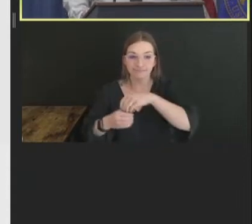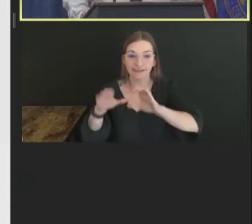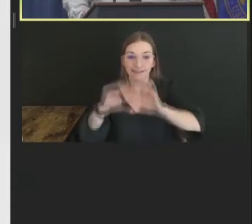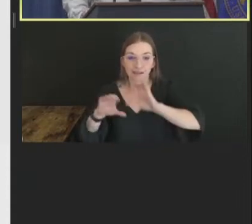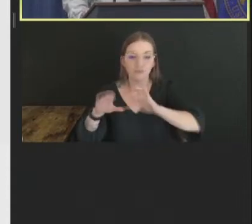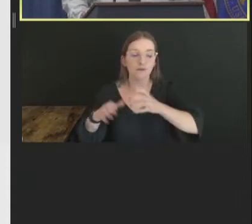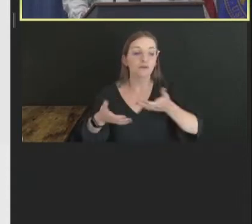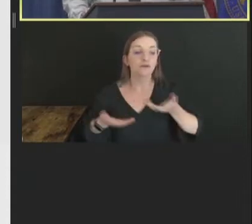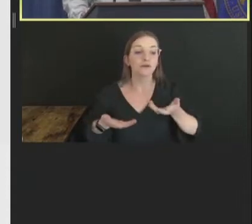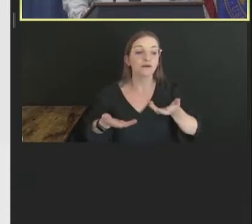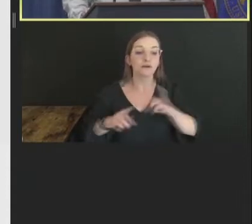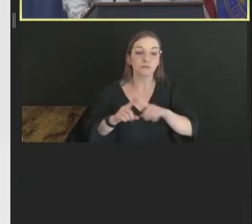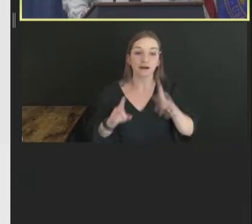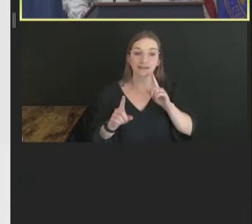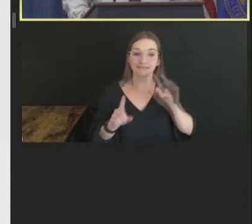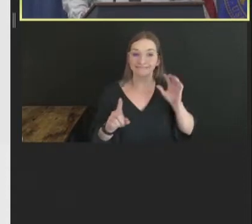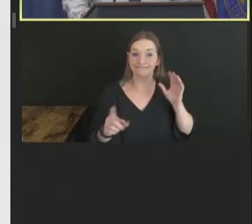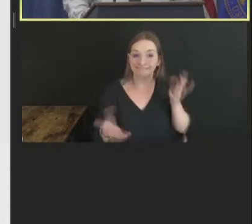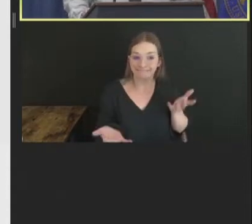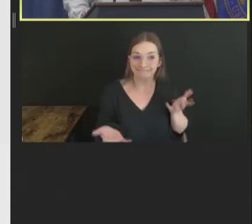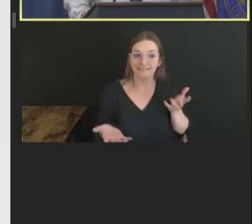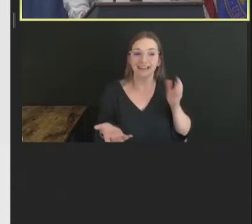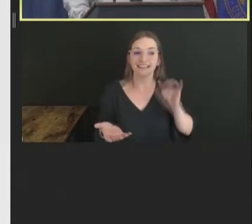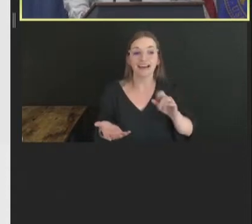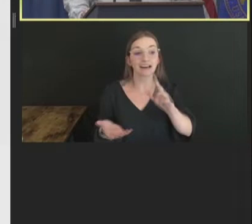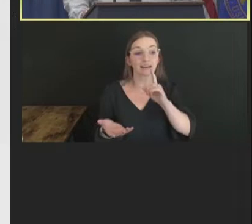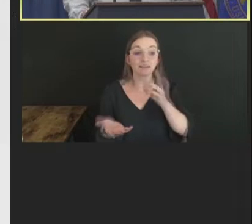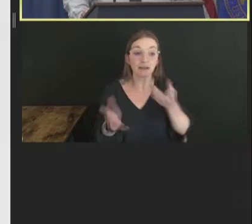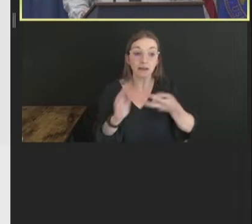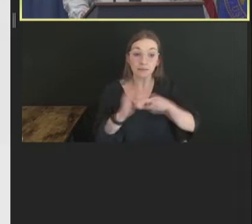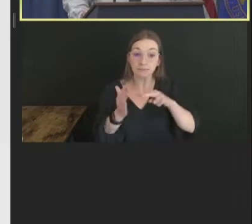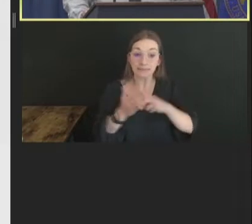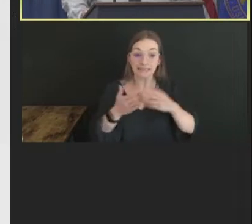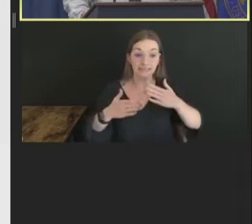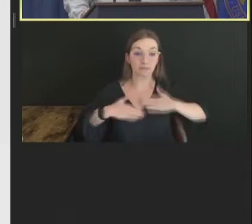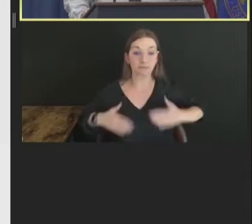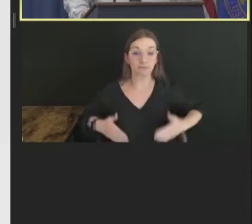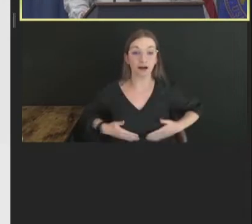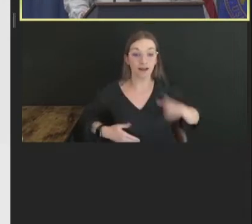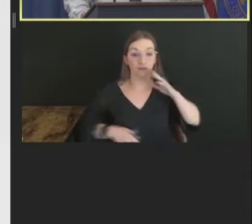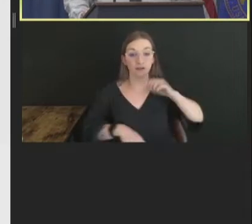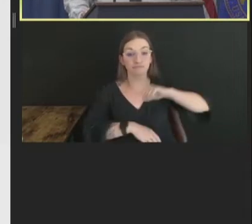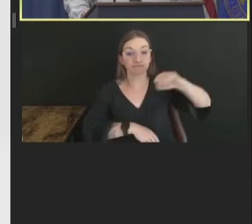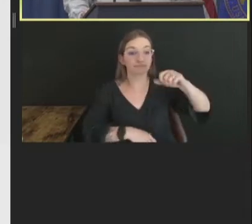hasn't resulted in complete lack of recognition of our -- of our initial vaccines with Omicron.